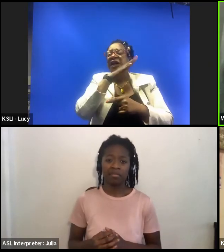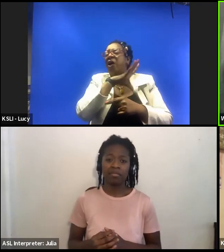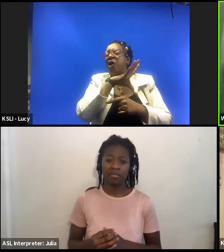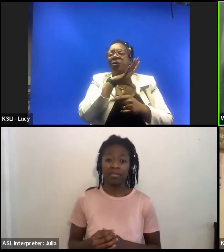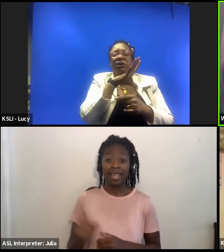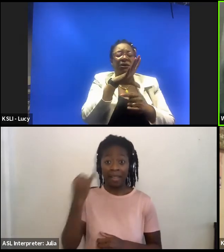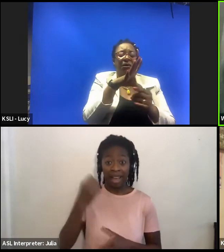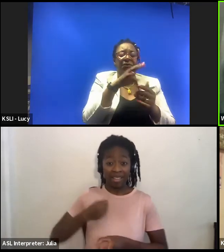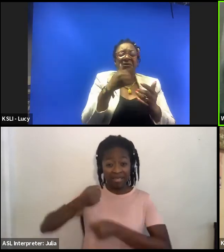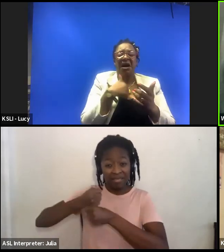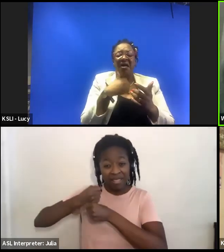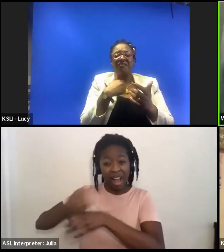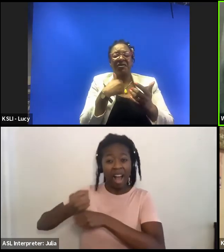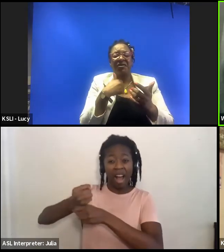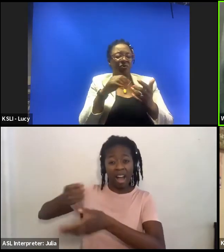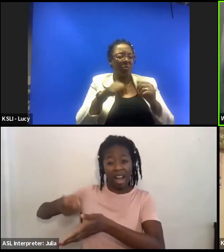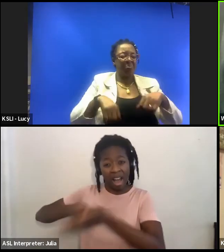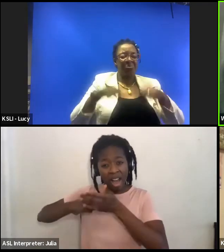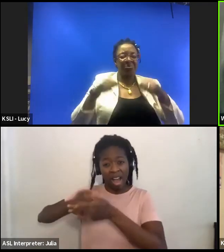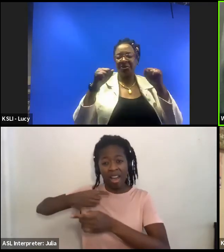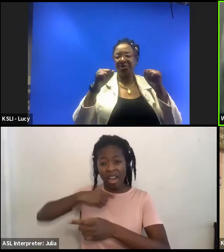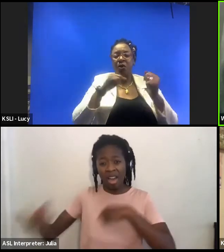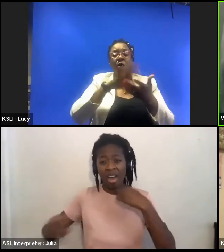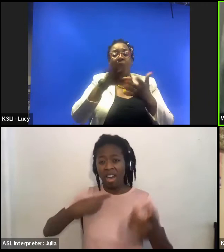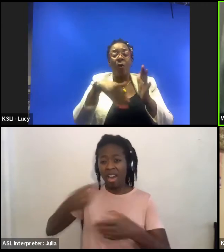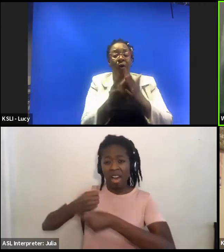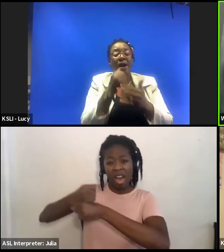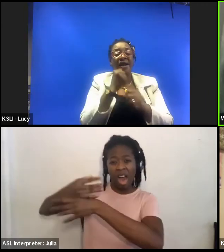all I was doing was reflecting my insecurities.